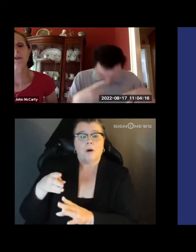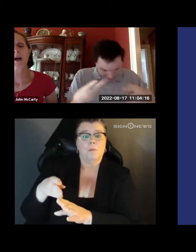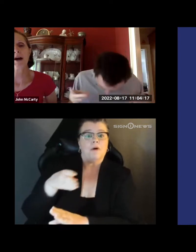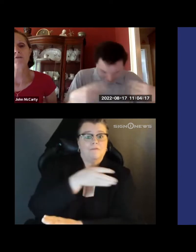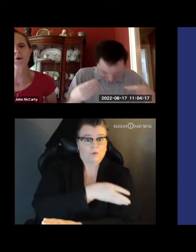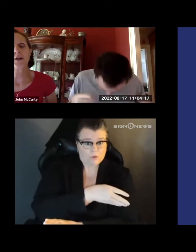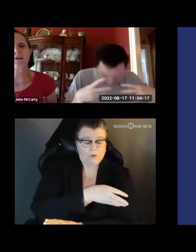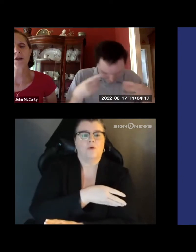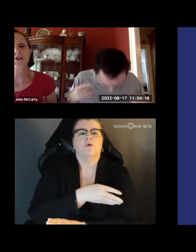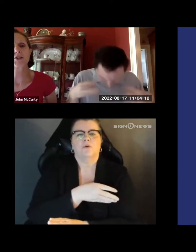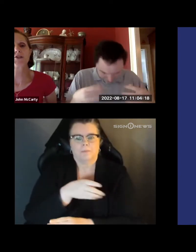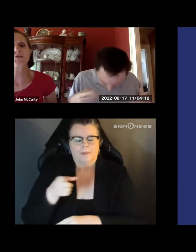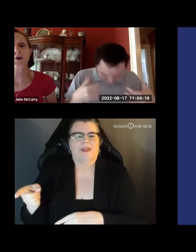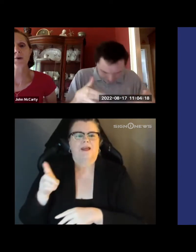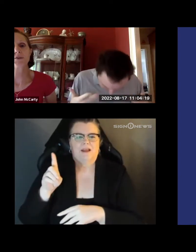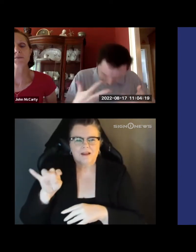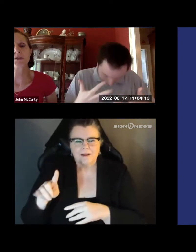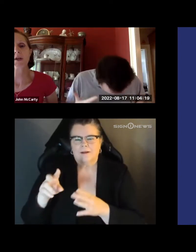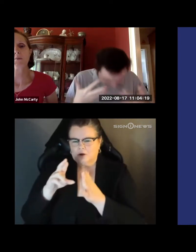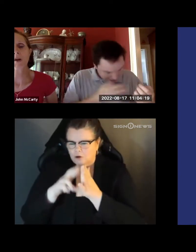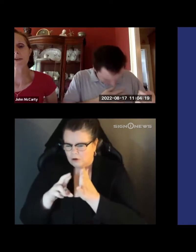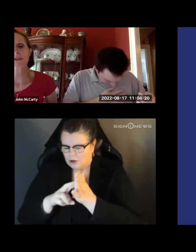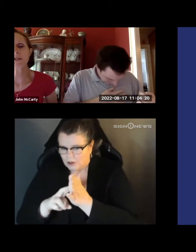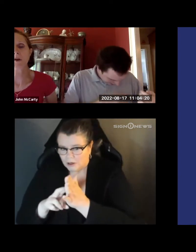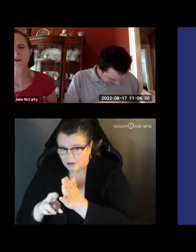because in his garden